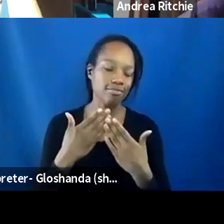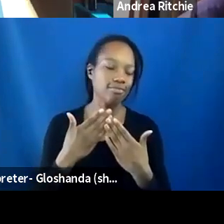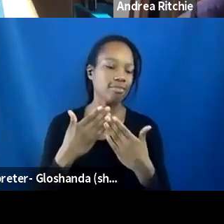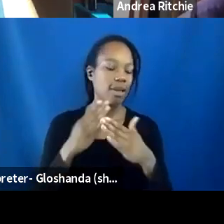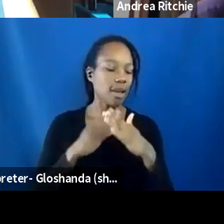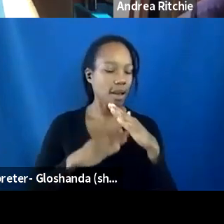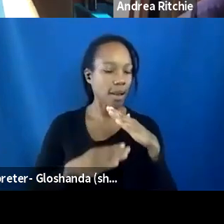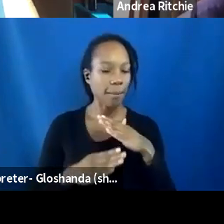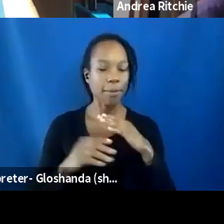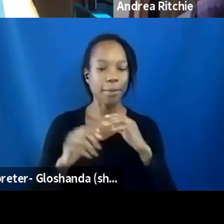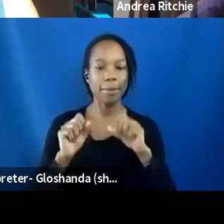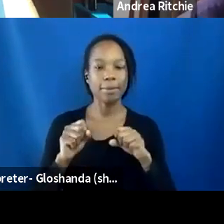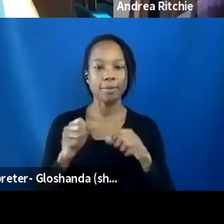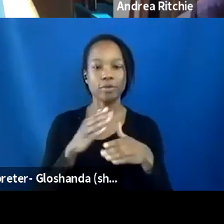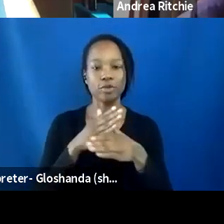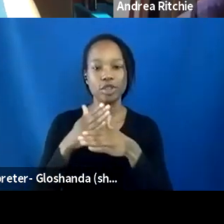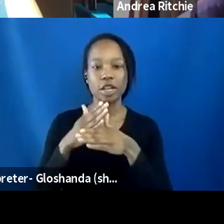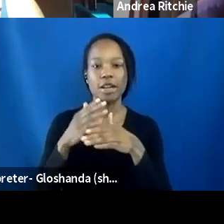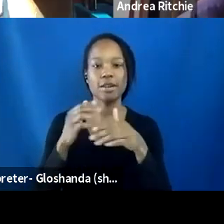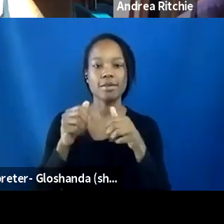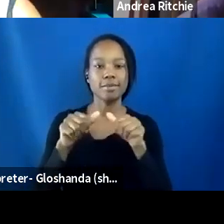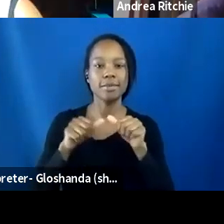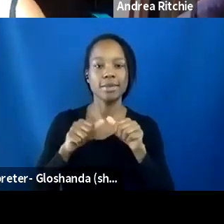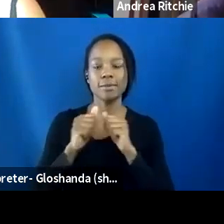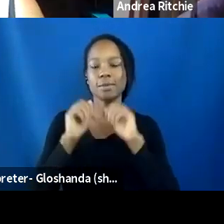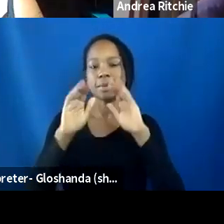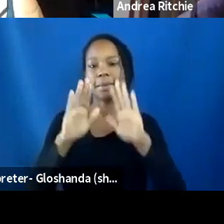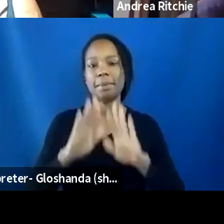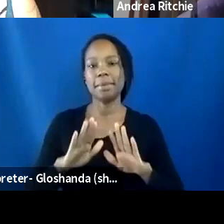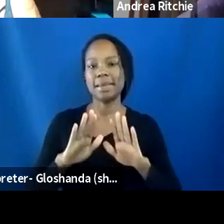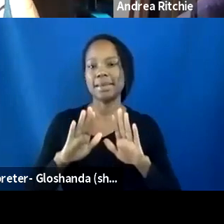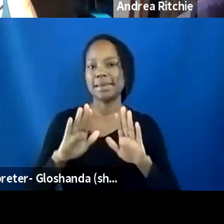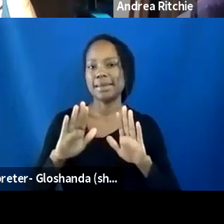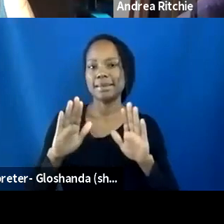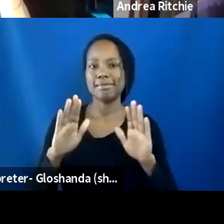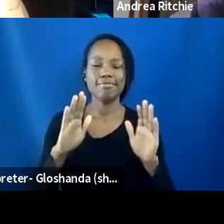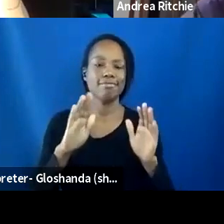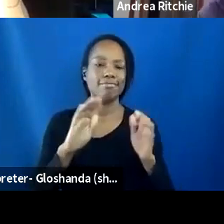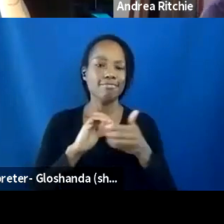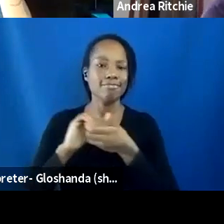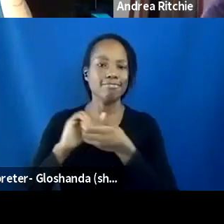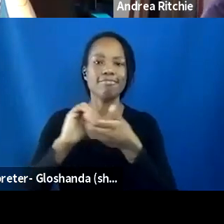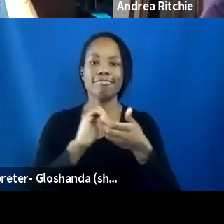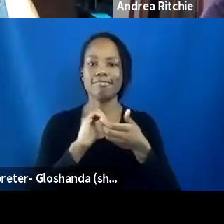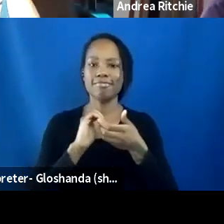with such amazing comrades and everybody today. So thank you for making time.